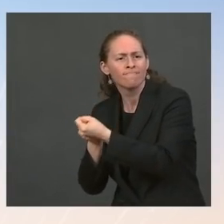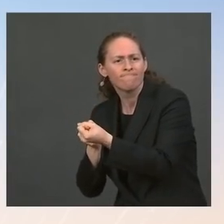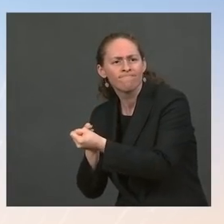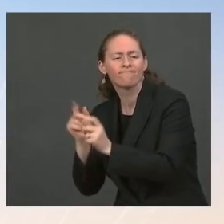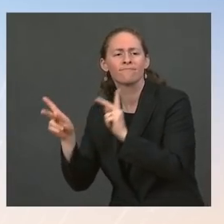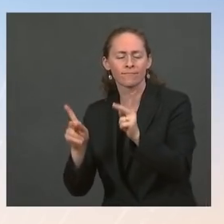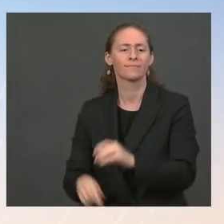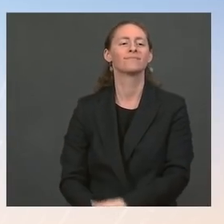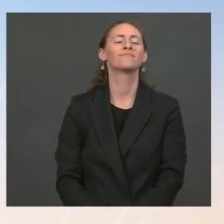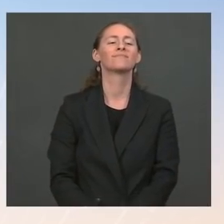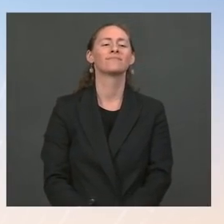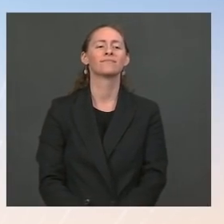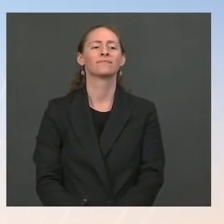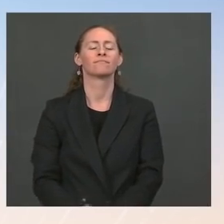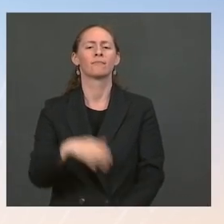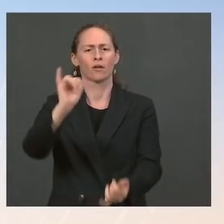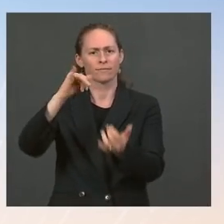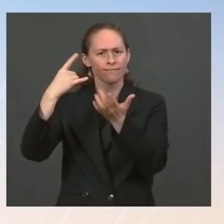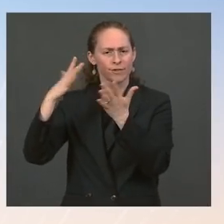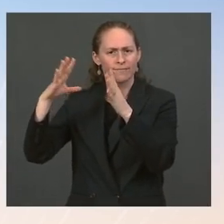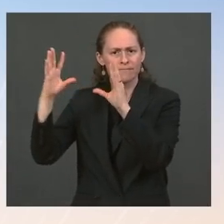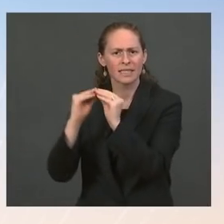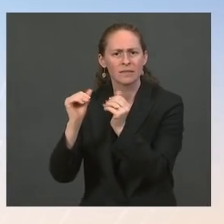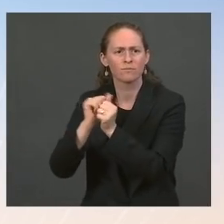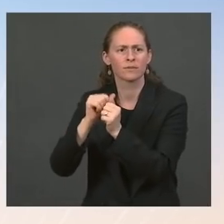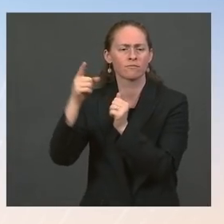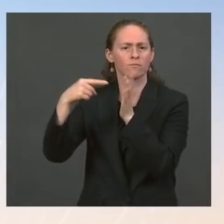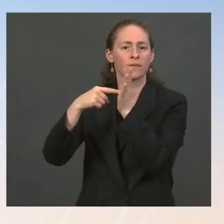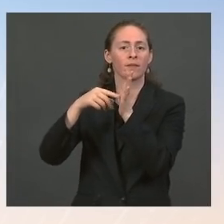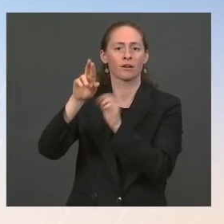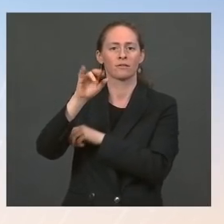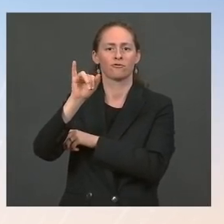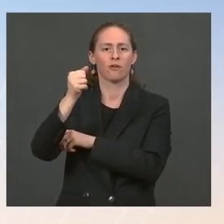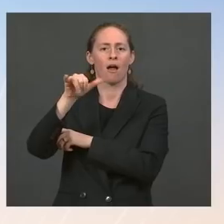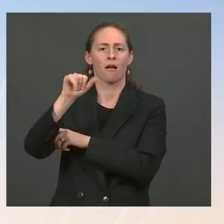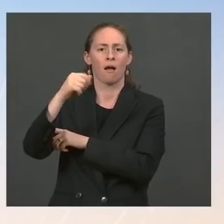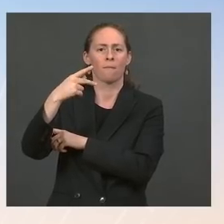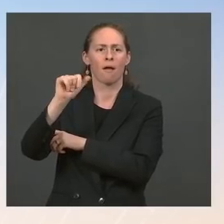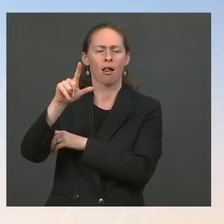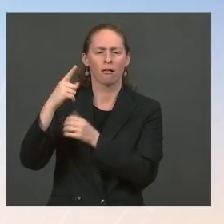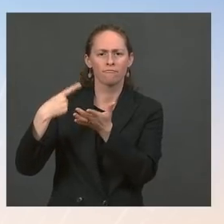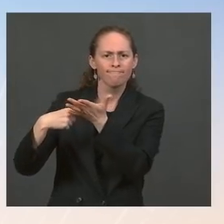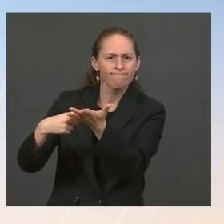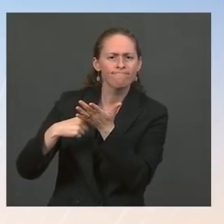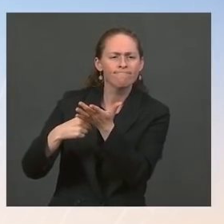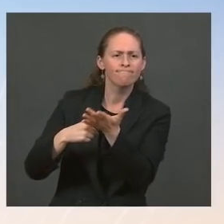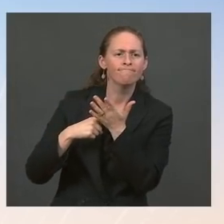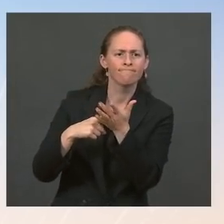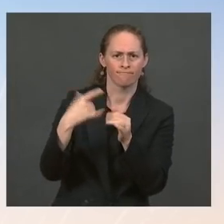by phone with members of both chambers and -- who also run the gamut in terms of their views --